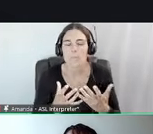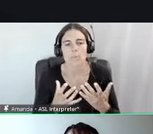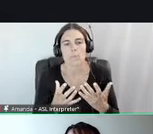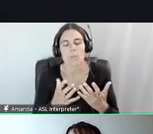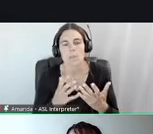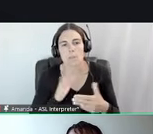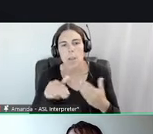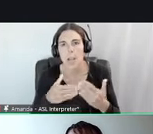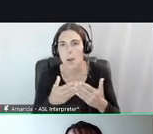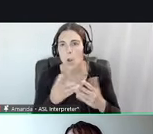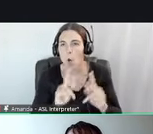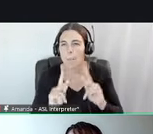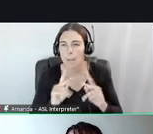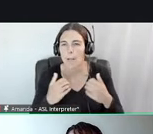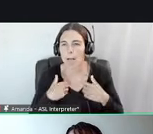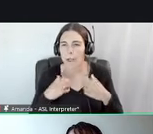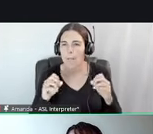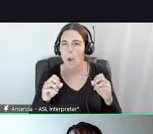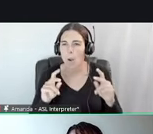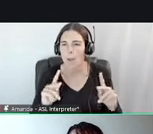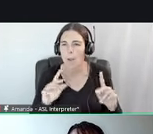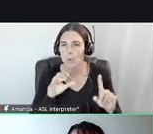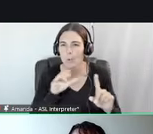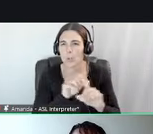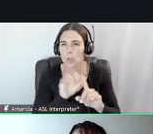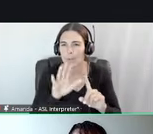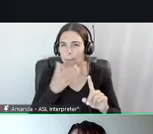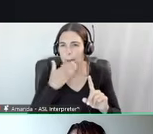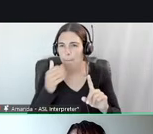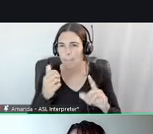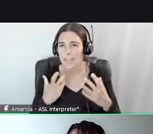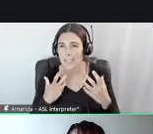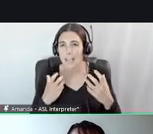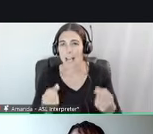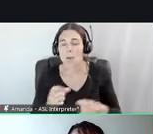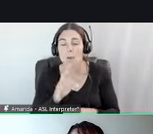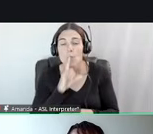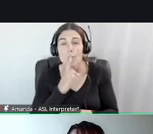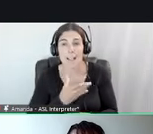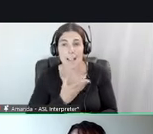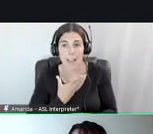the opportunity to achieve their best health. So, we're terribly delighted to have Maggie